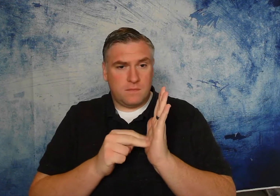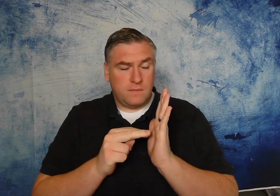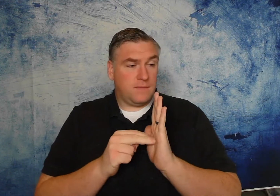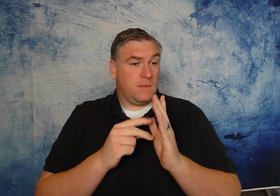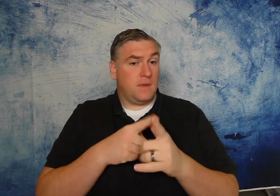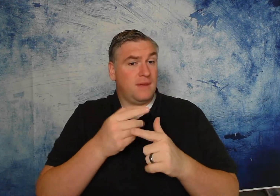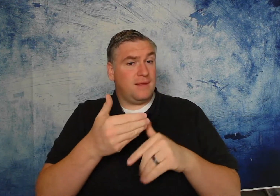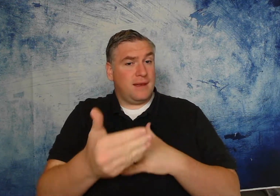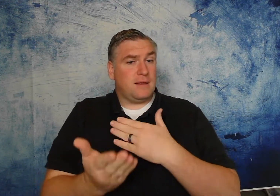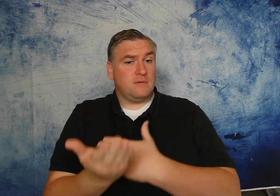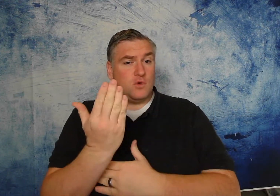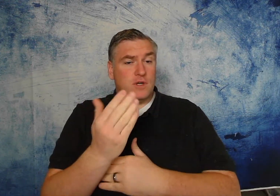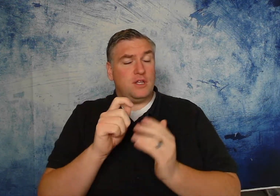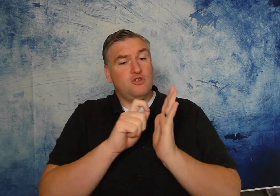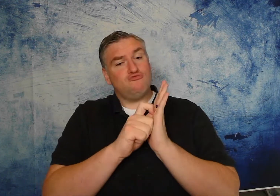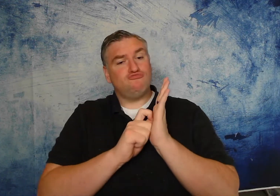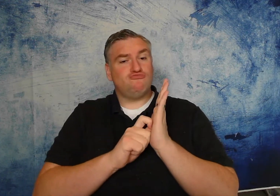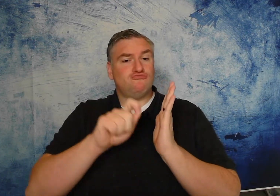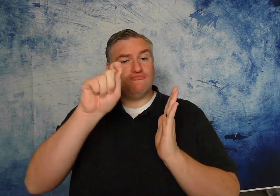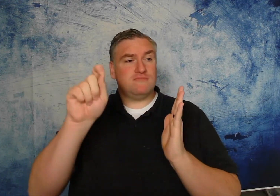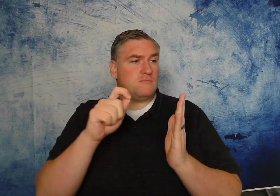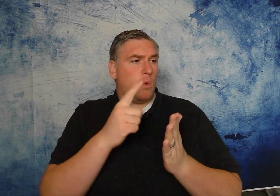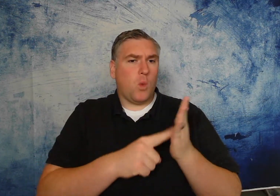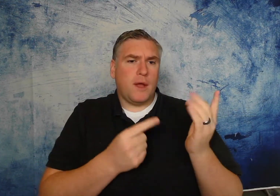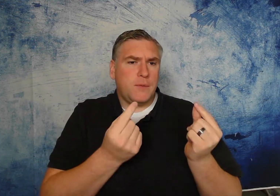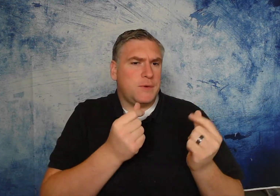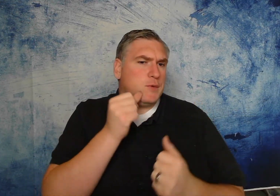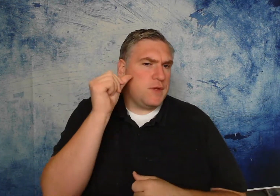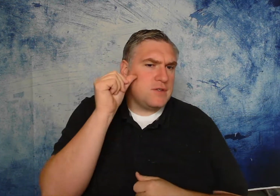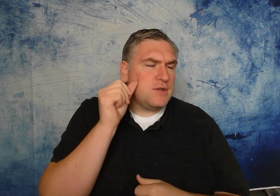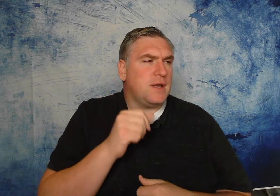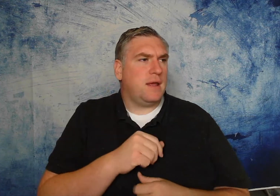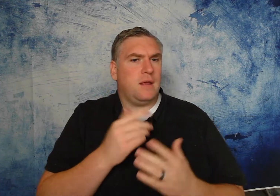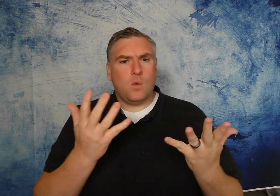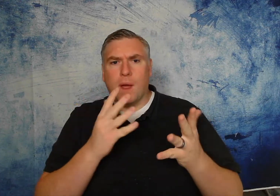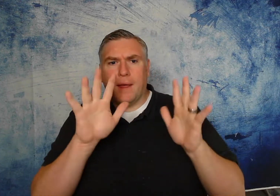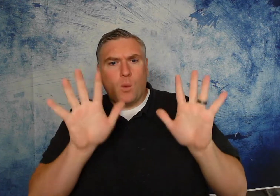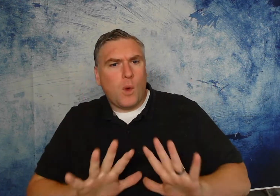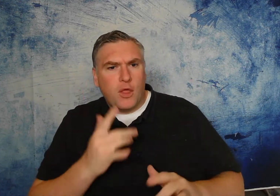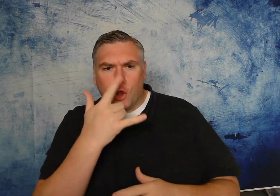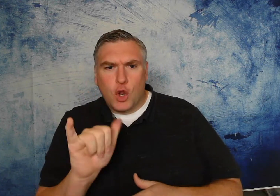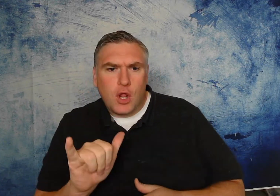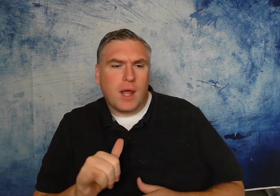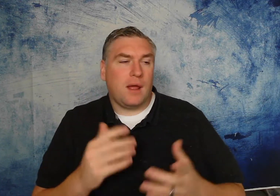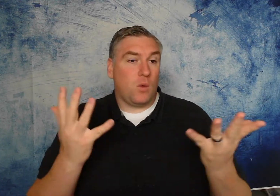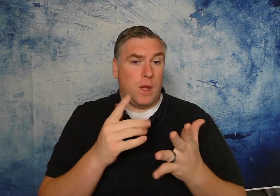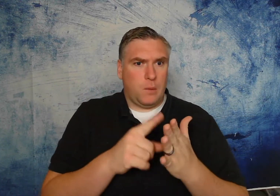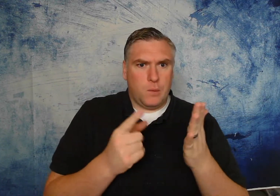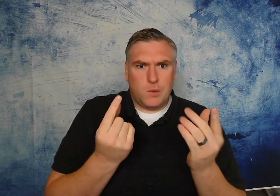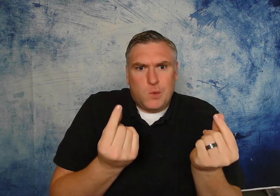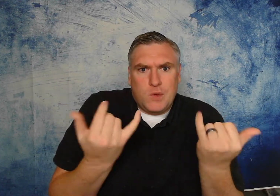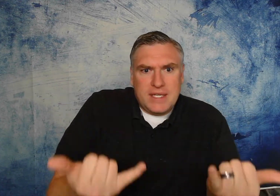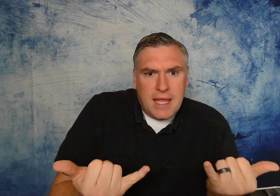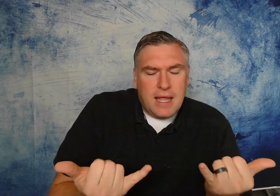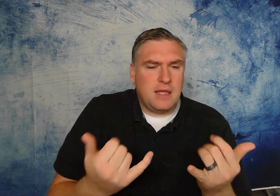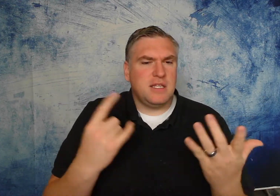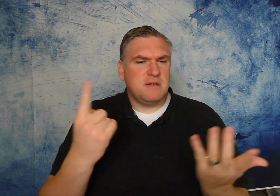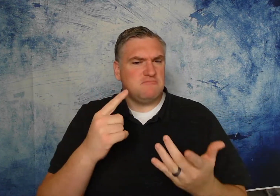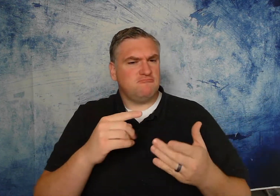struggling with something in reading or writing, do a morning message: what did we do yesterday, what's the weather look like, what are we going to do today?